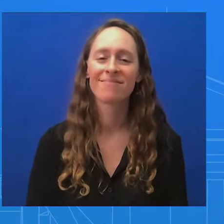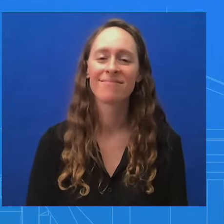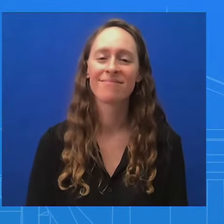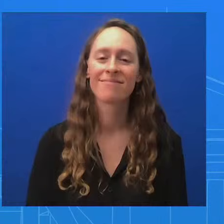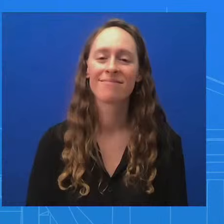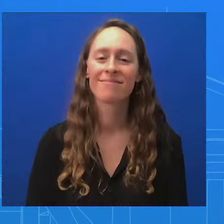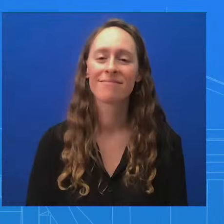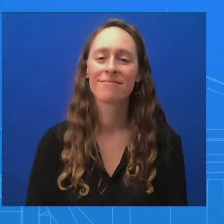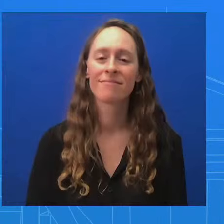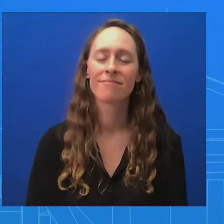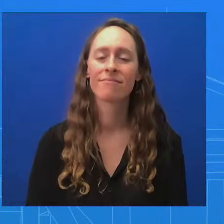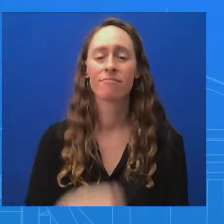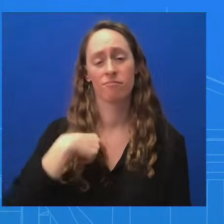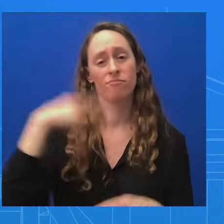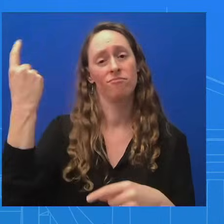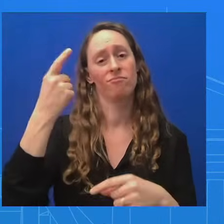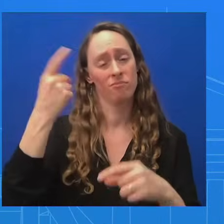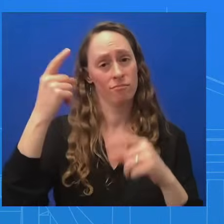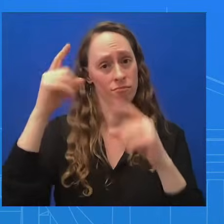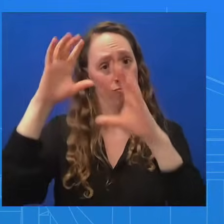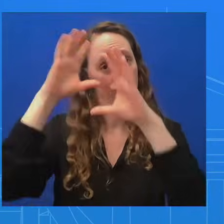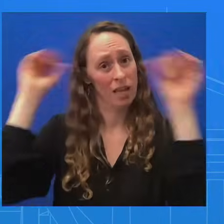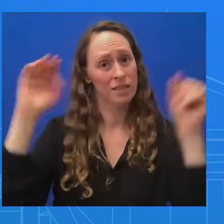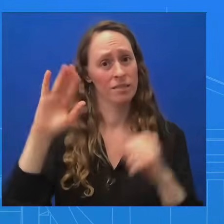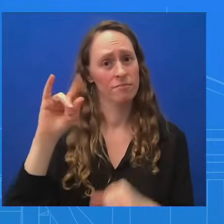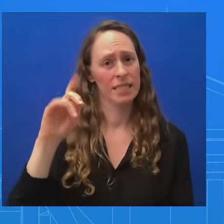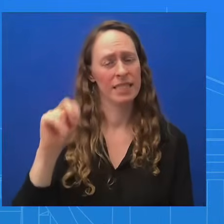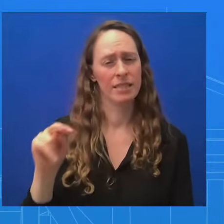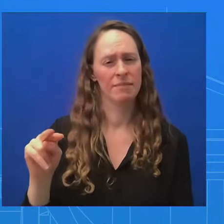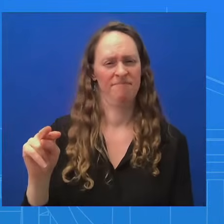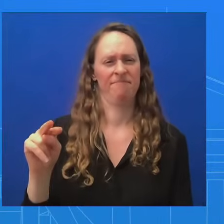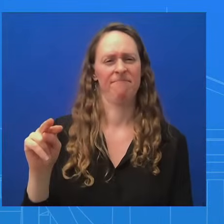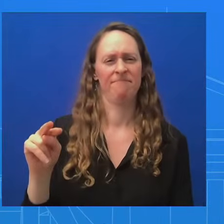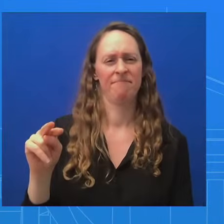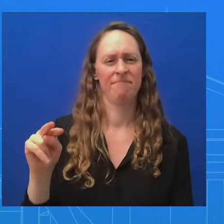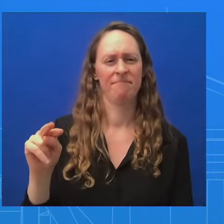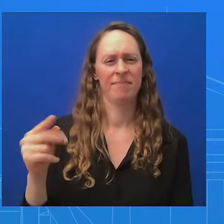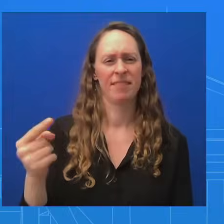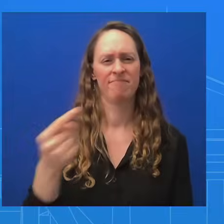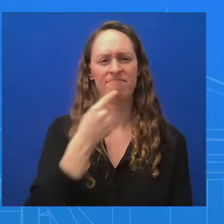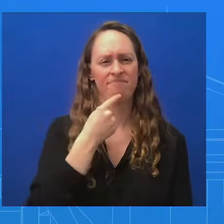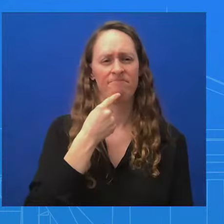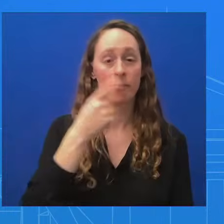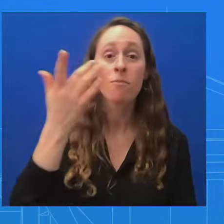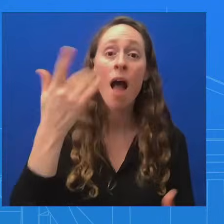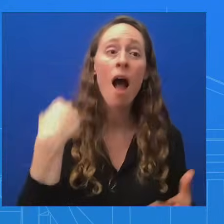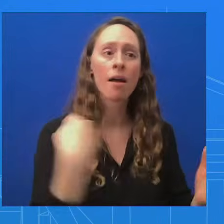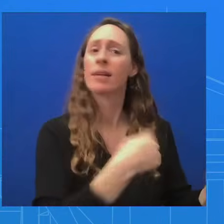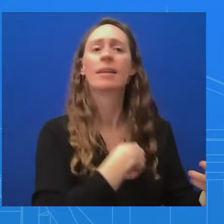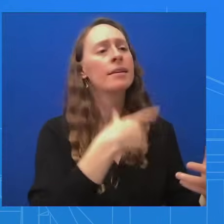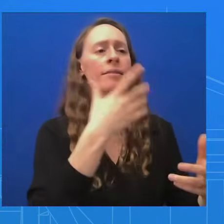strikes against the Houthis aren't working. Why aren't they afraid of the U.S.? Mr. Kirby: Well, you'd have to ask the Houthis what's in their mindset.